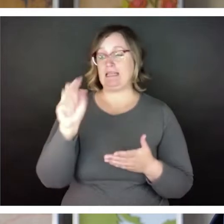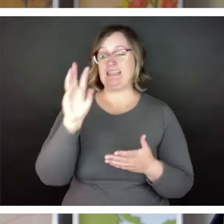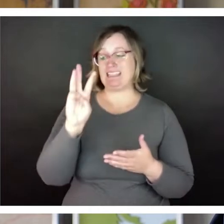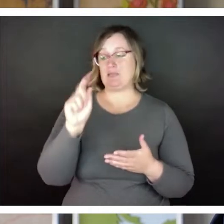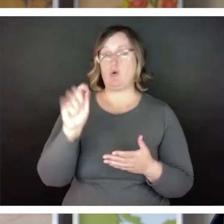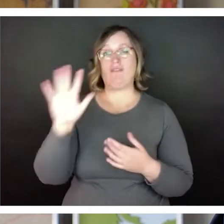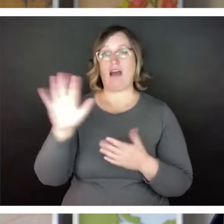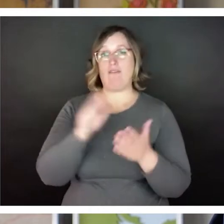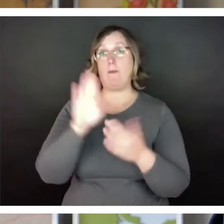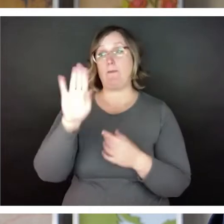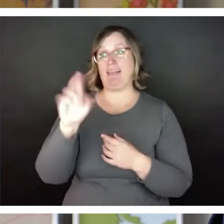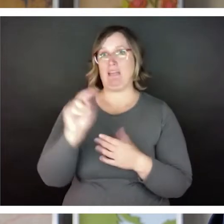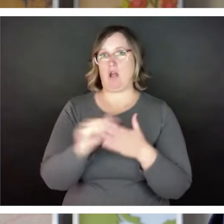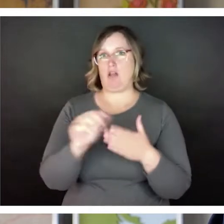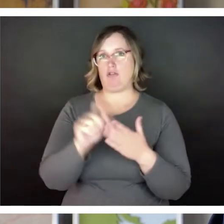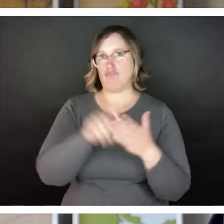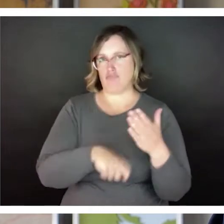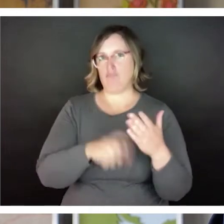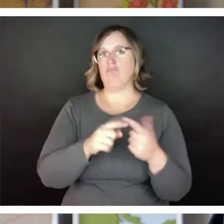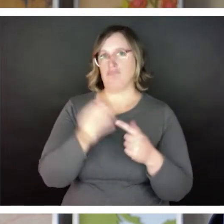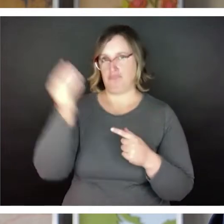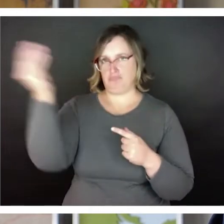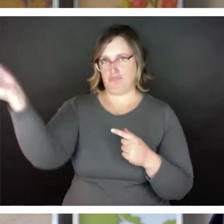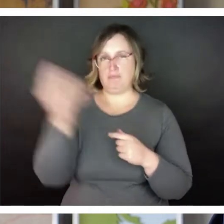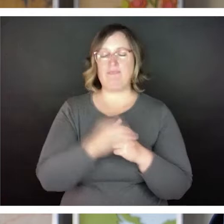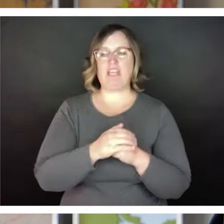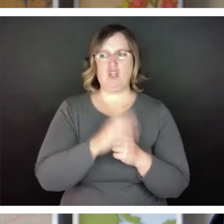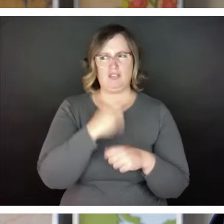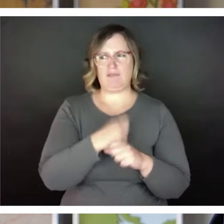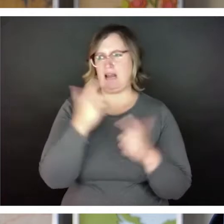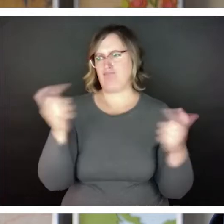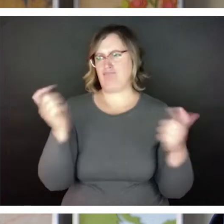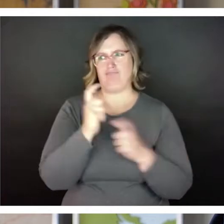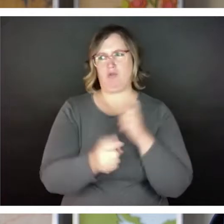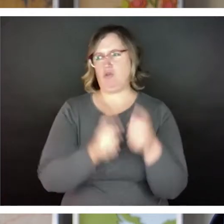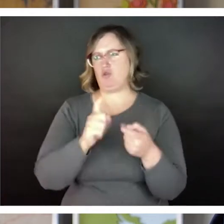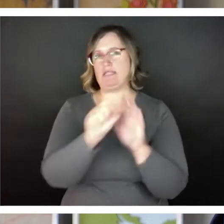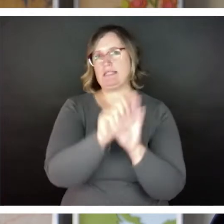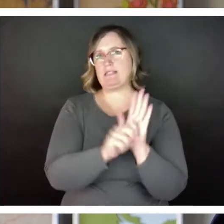at the standard. Ms. Adams has made exceptional contributions to the state of Oregon by extending her expertise